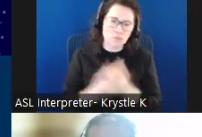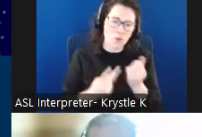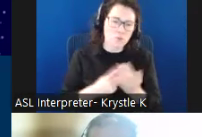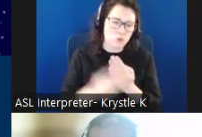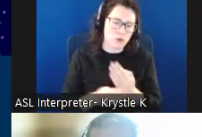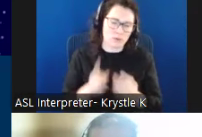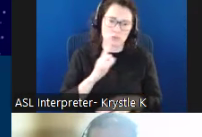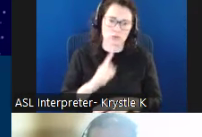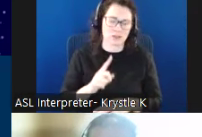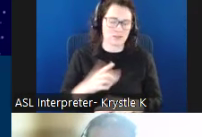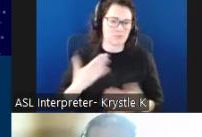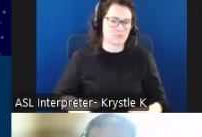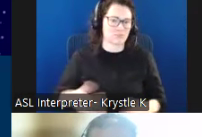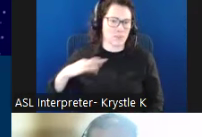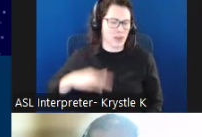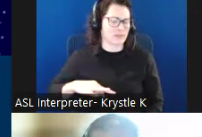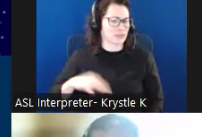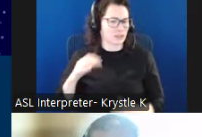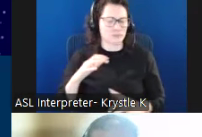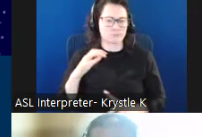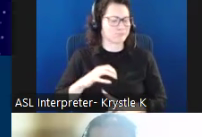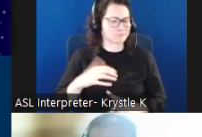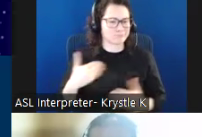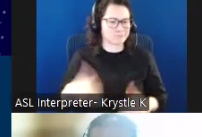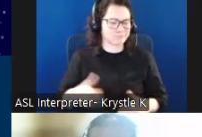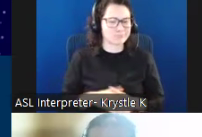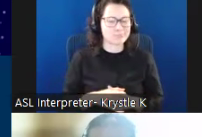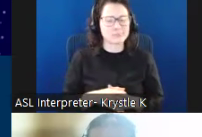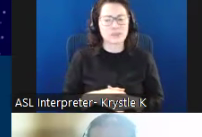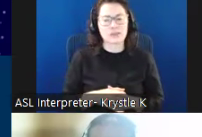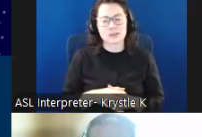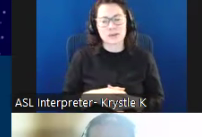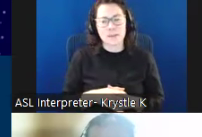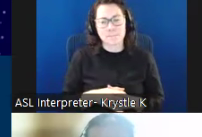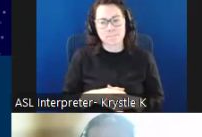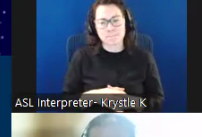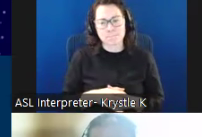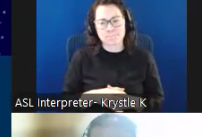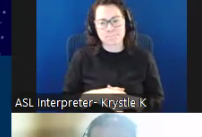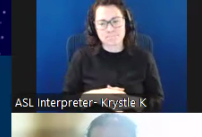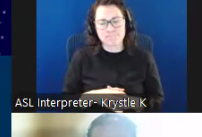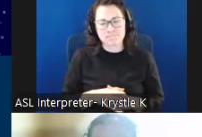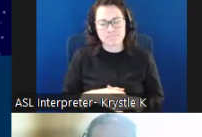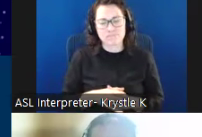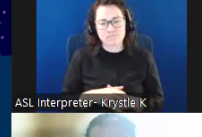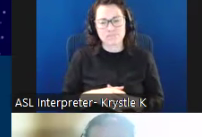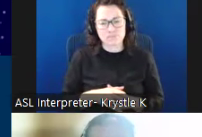really great benefits um for those that